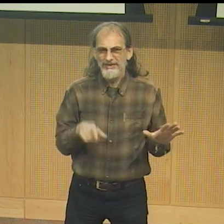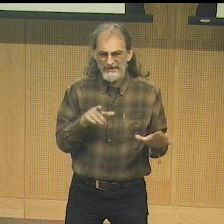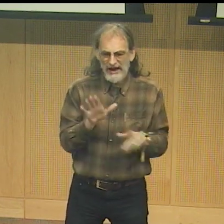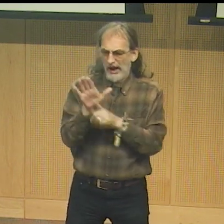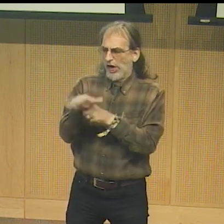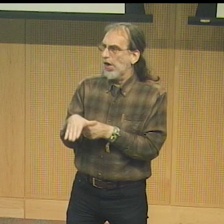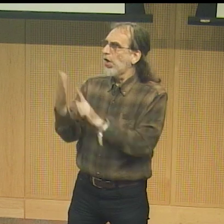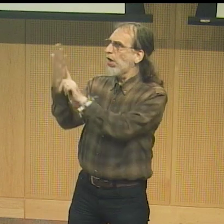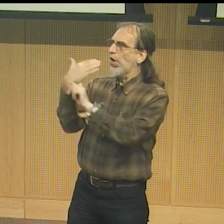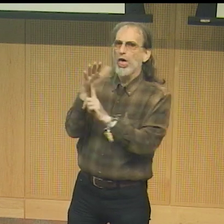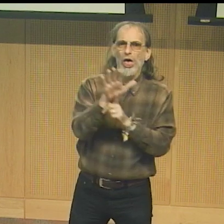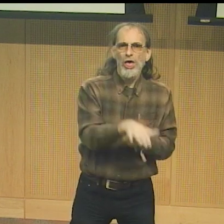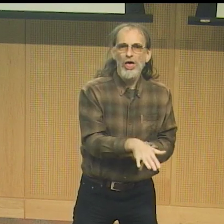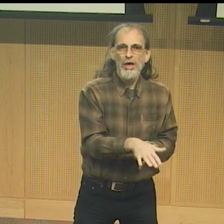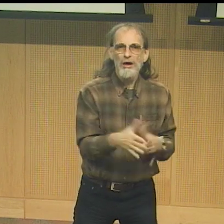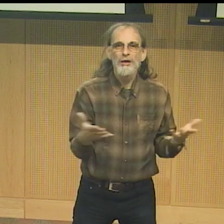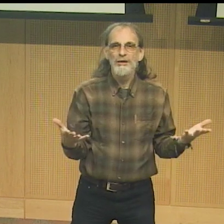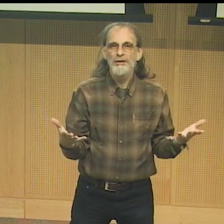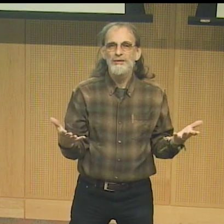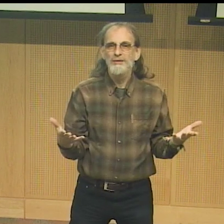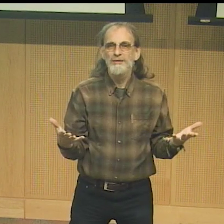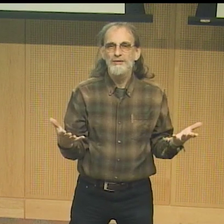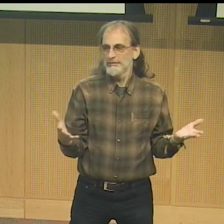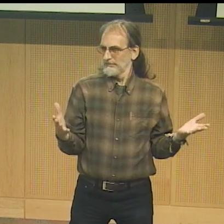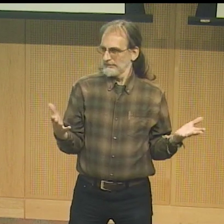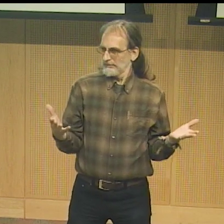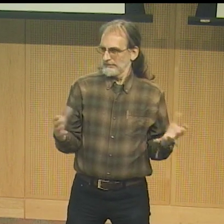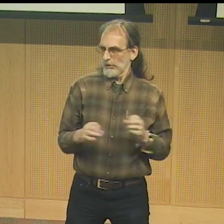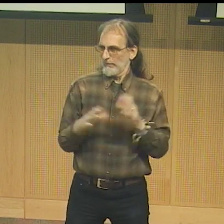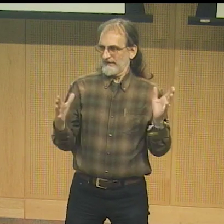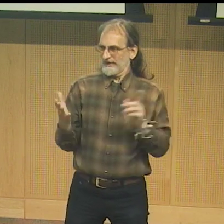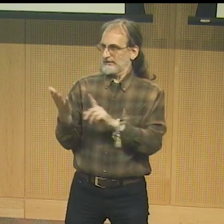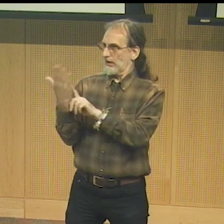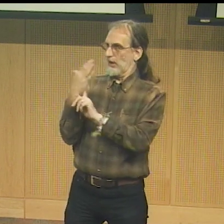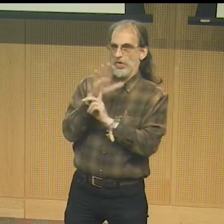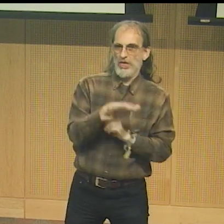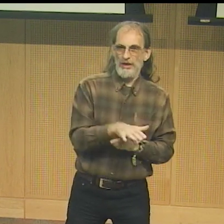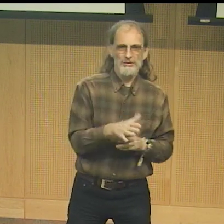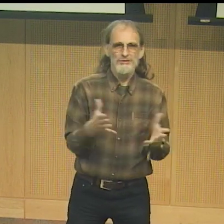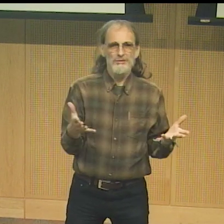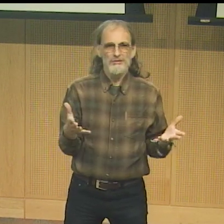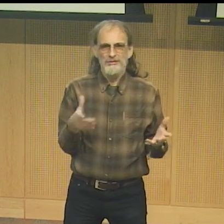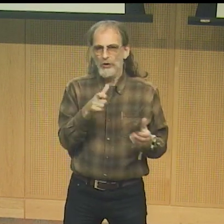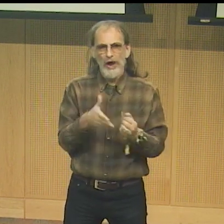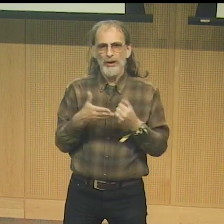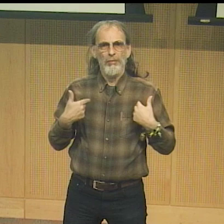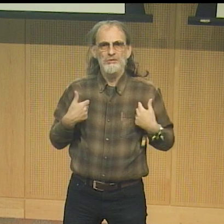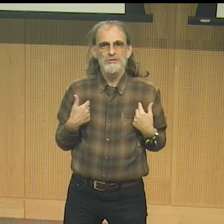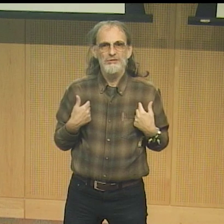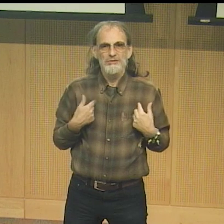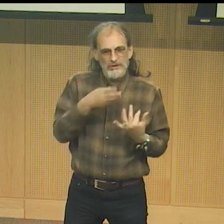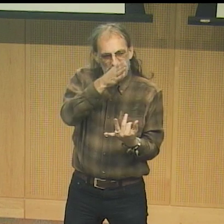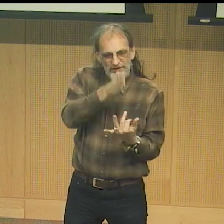the same if you think I'm a better or more Deaf person than you because of our language or our history or our backgrounds.